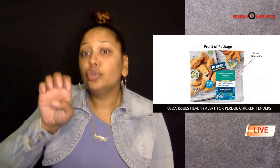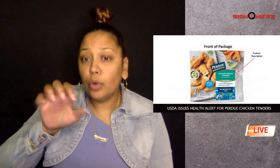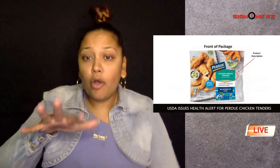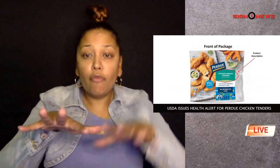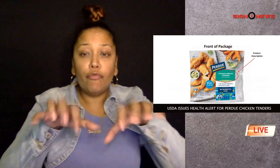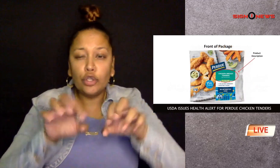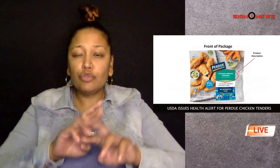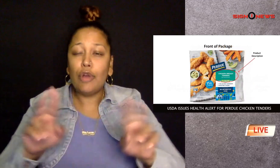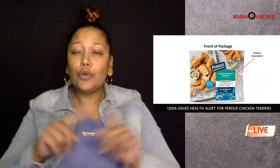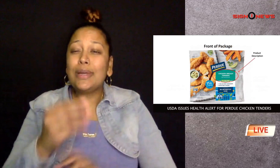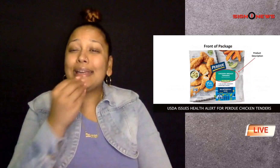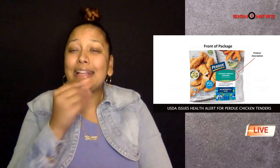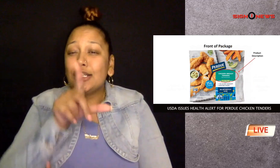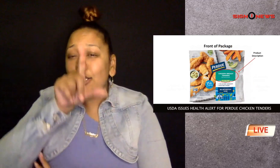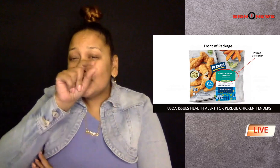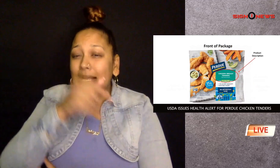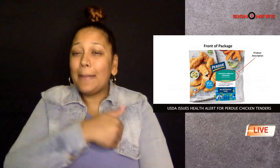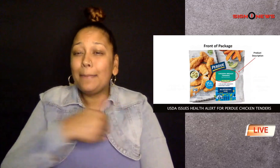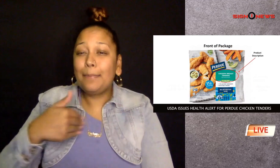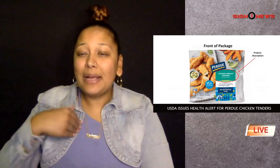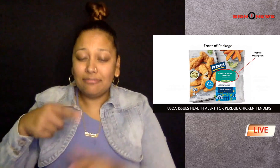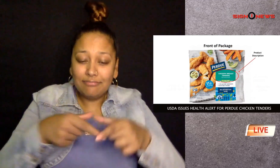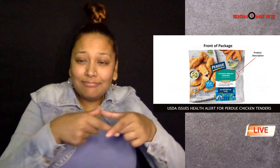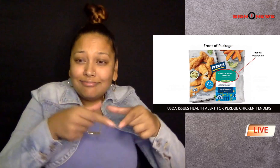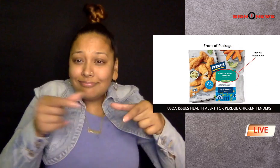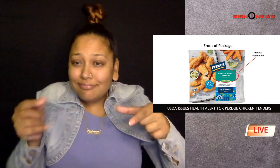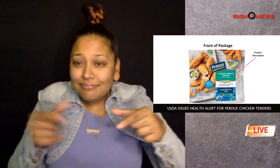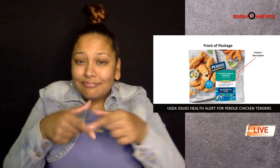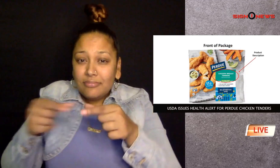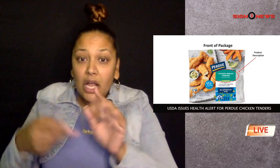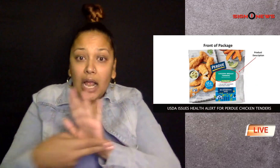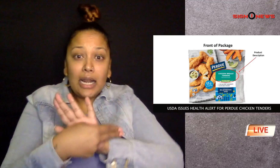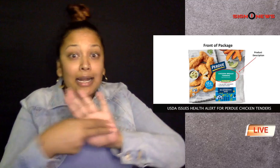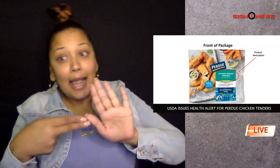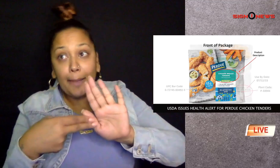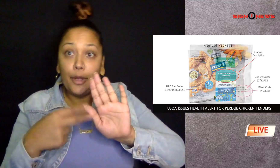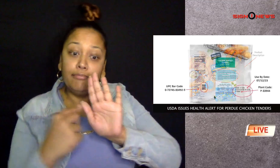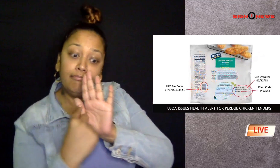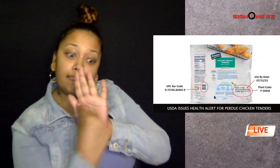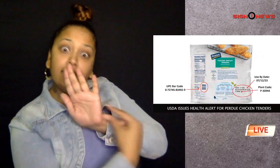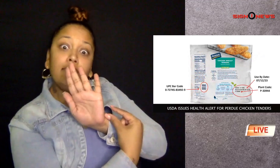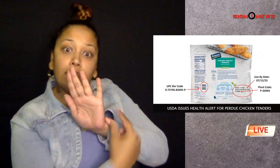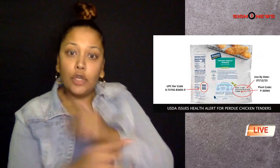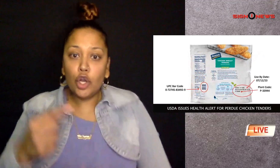this one is for Perdue frozen ready-to-eat chicken breast tenders labeled gluten-free